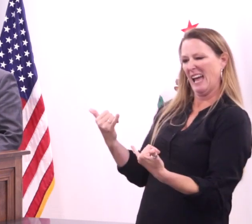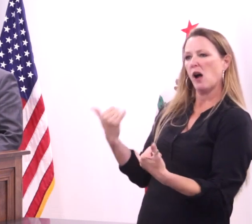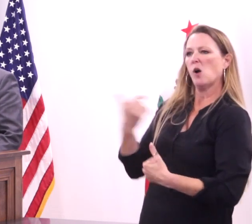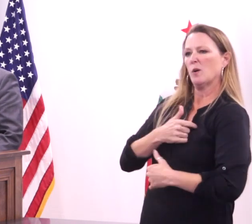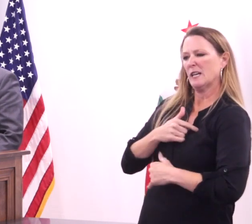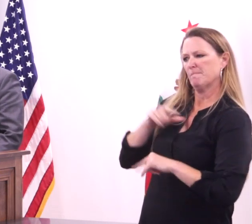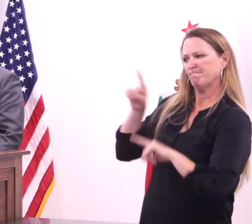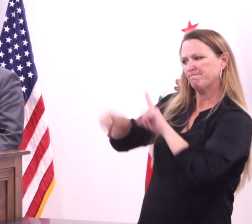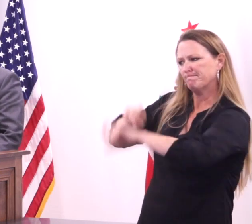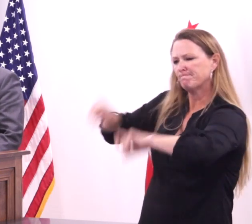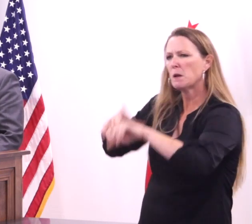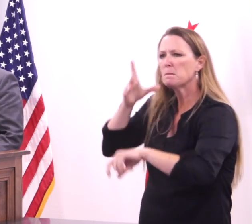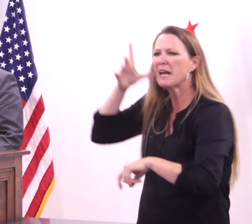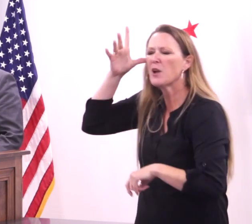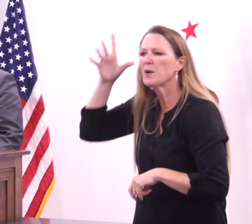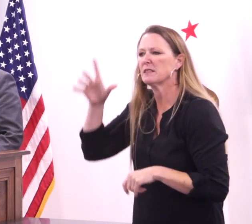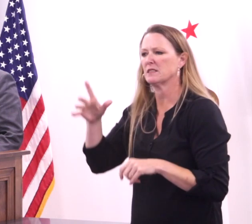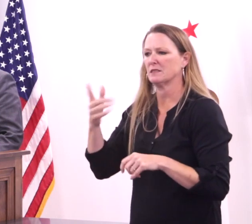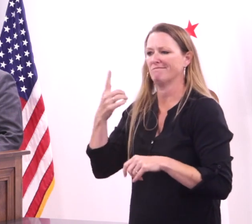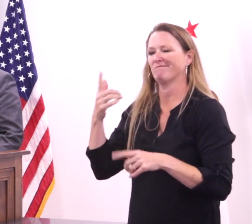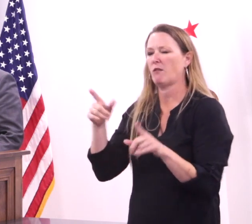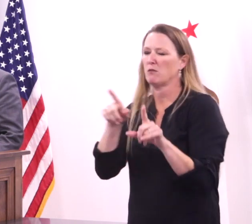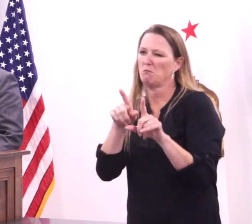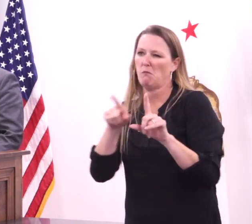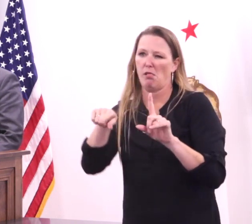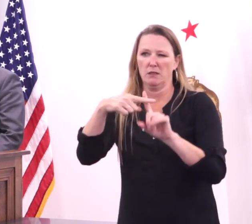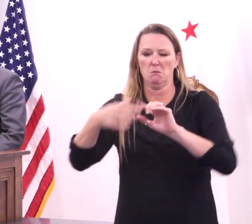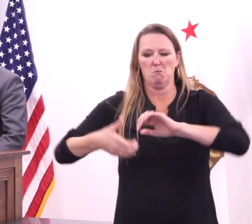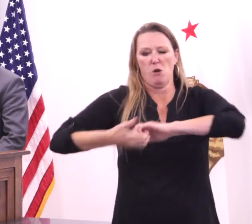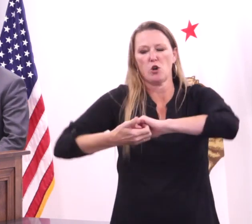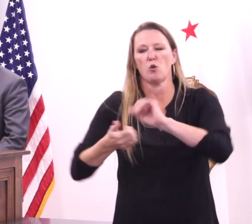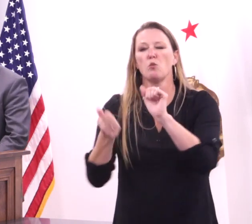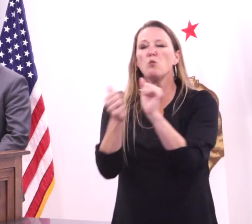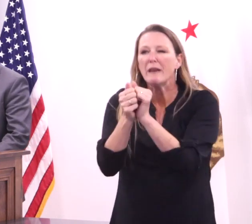what benchmarks are needed to consider reopening of our schools.